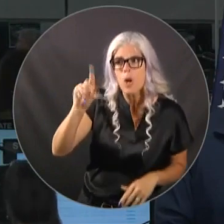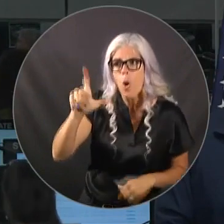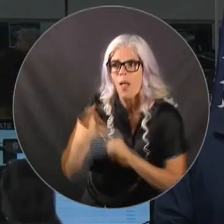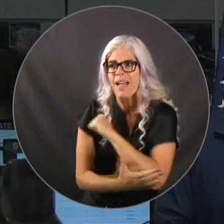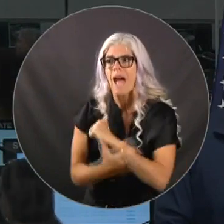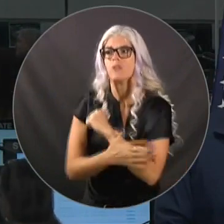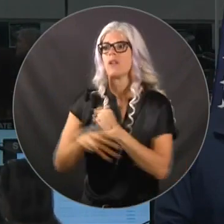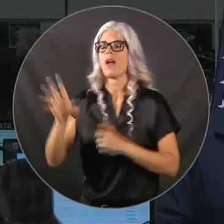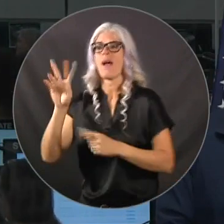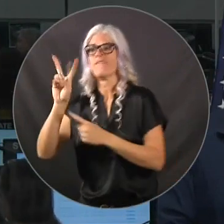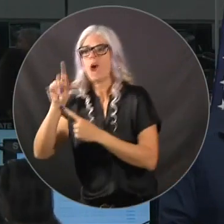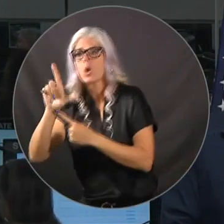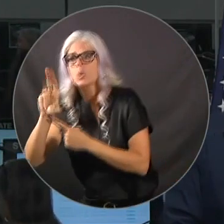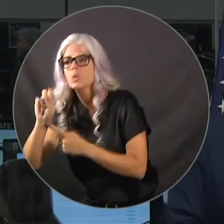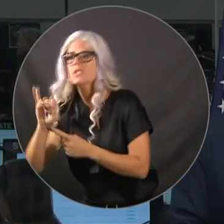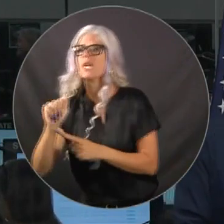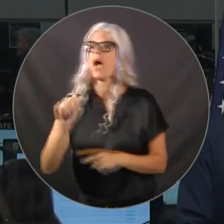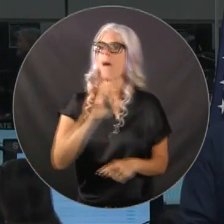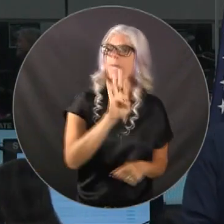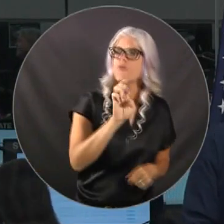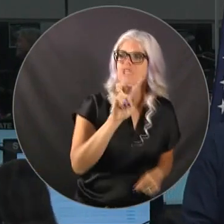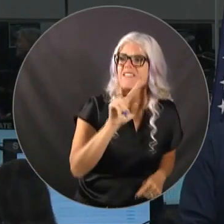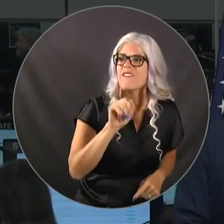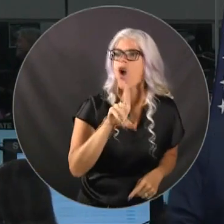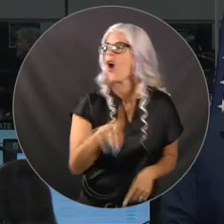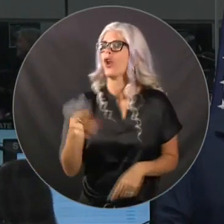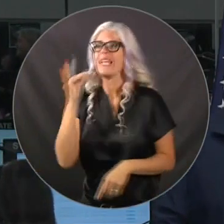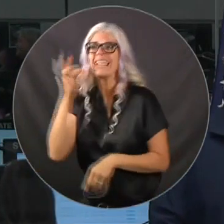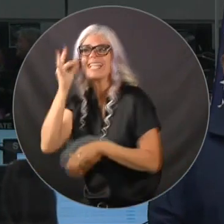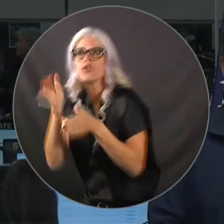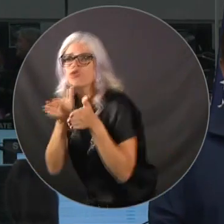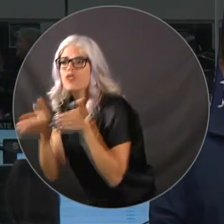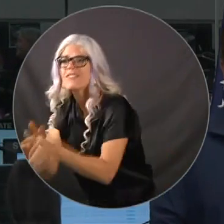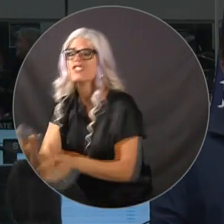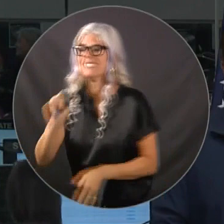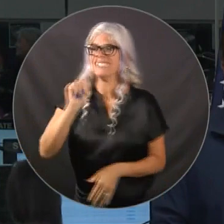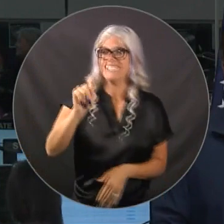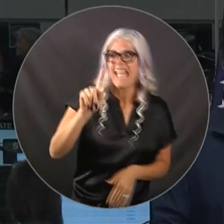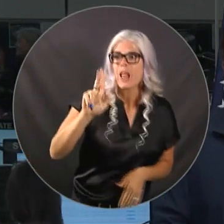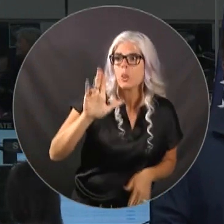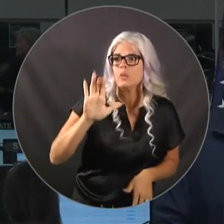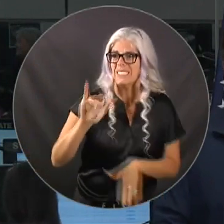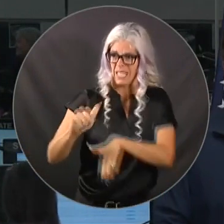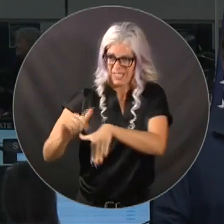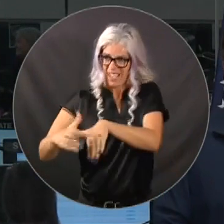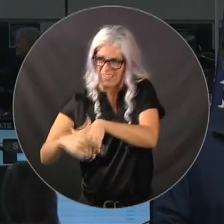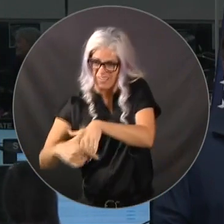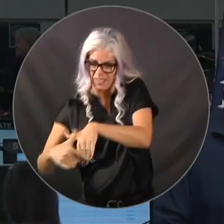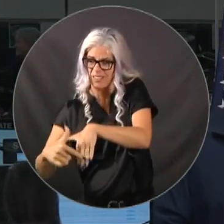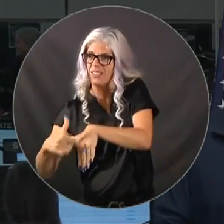brevard indian river and questions about the statu